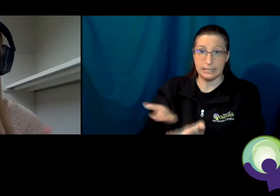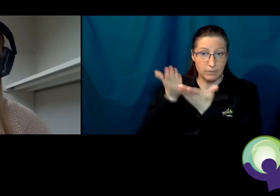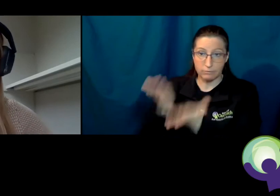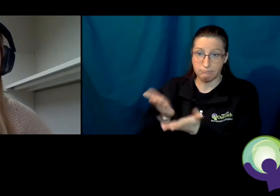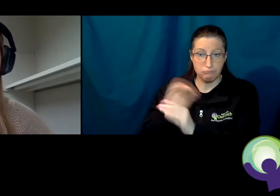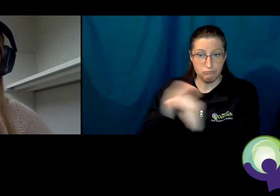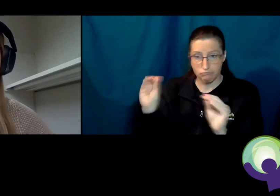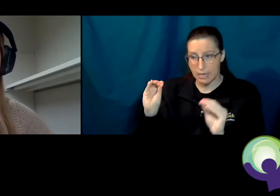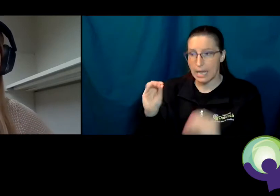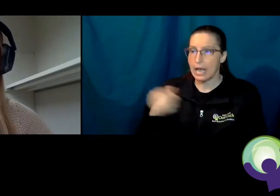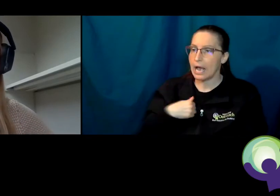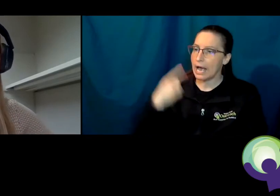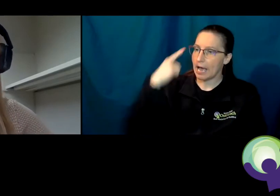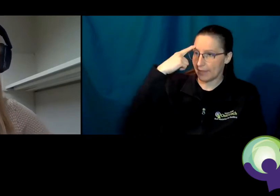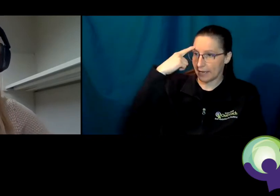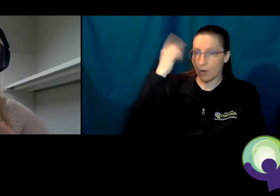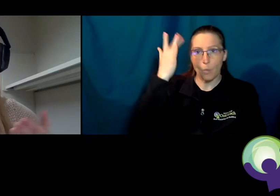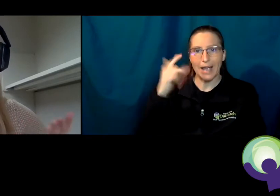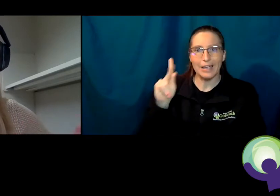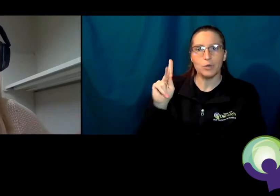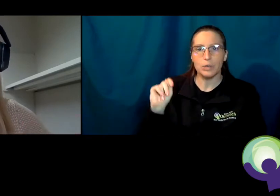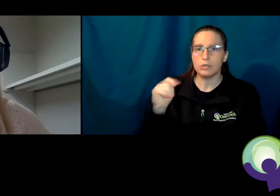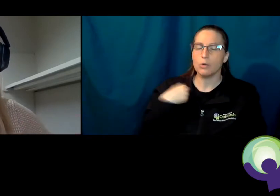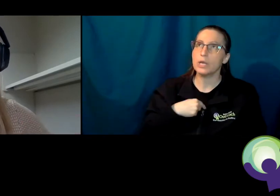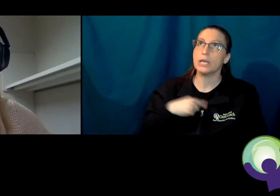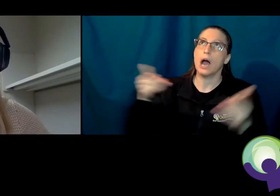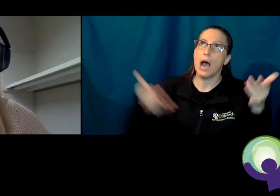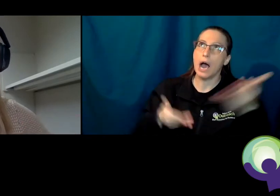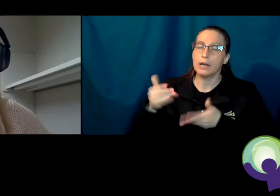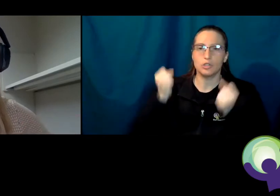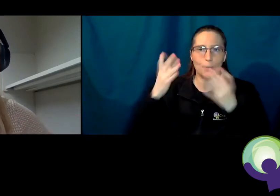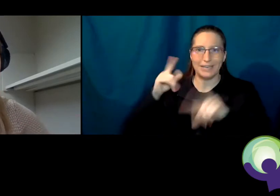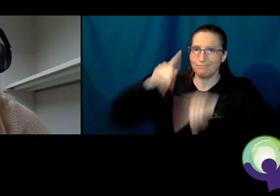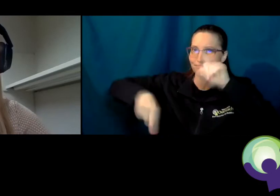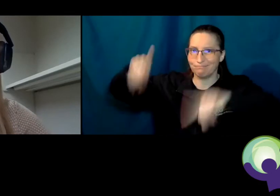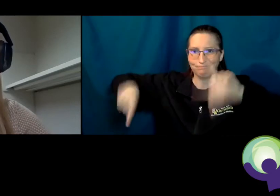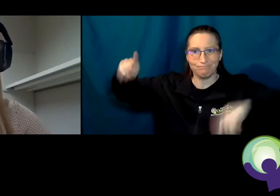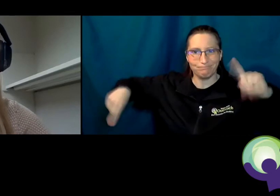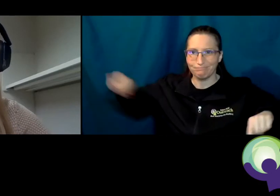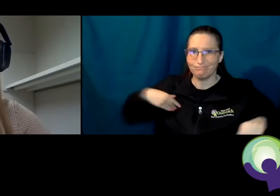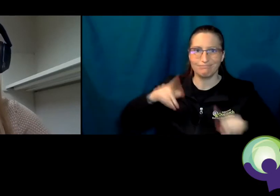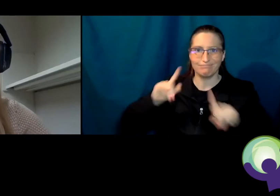I think just because Kwik Trip hires a wide variety of career options. Really any class